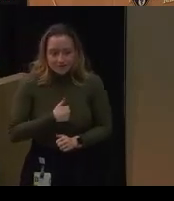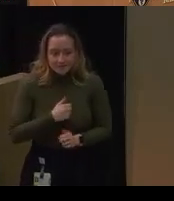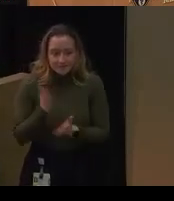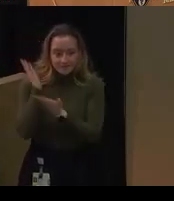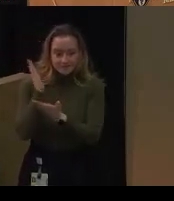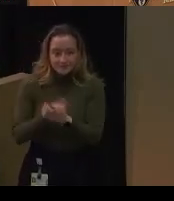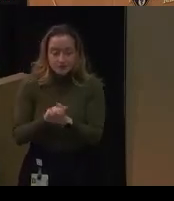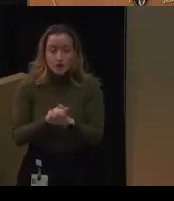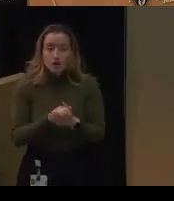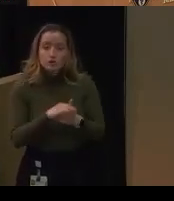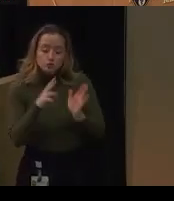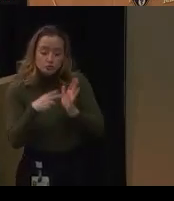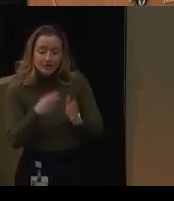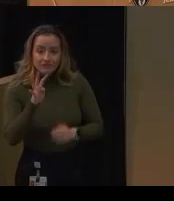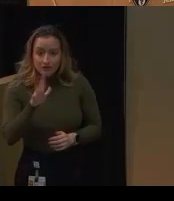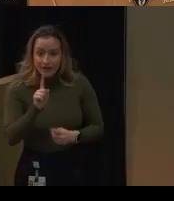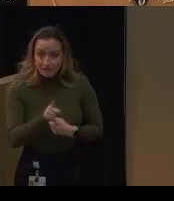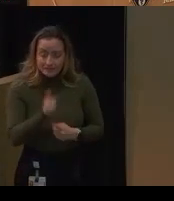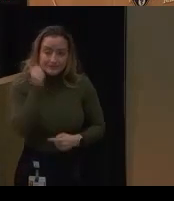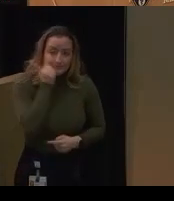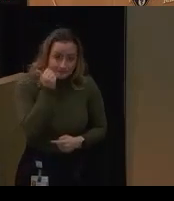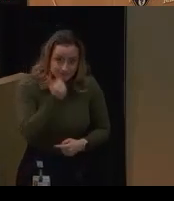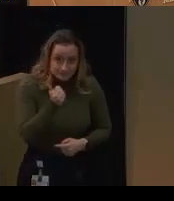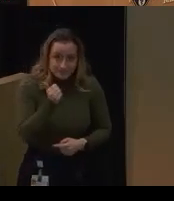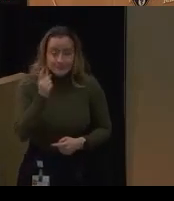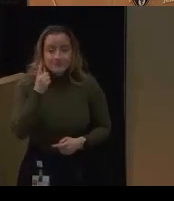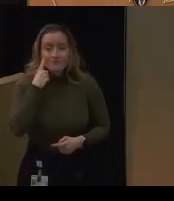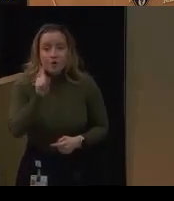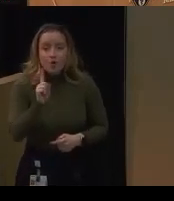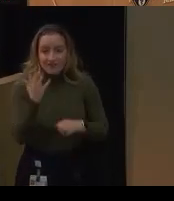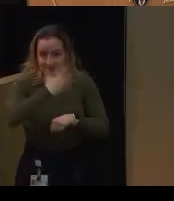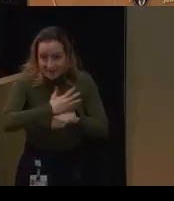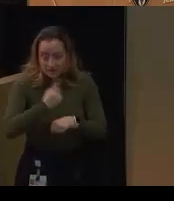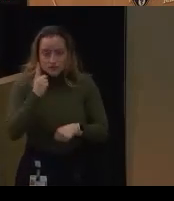45 minutes a day five days a week for four weeks and again that's in comparison to the rest of the